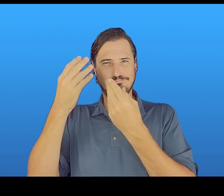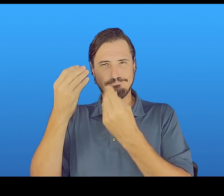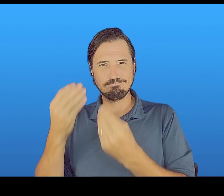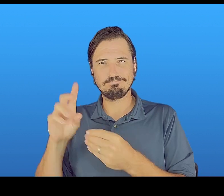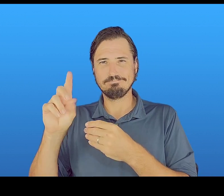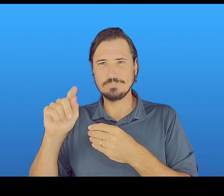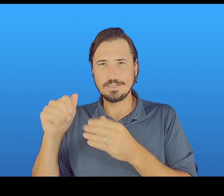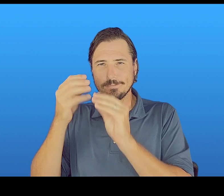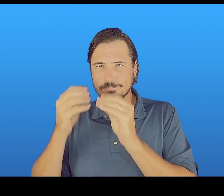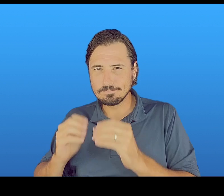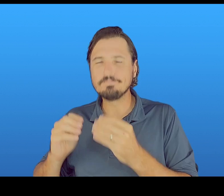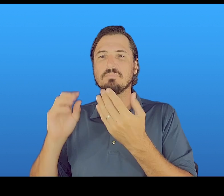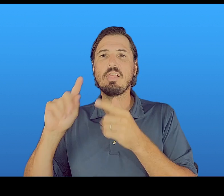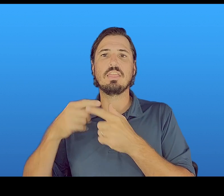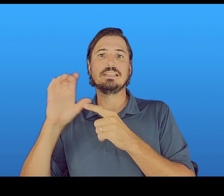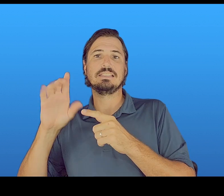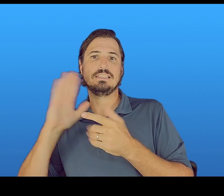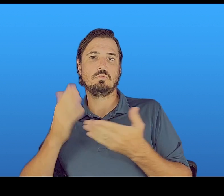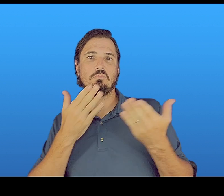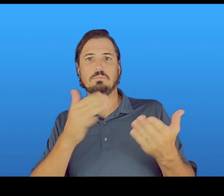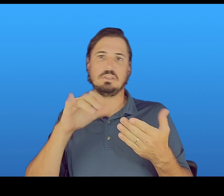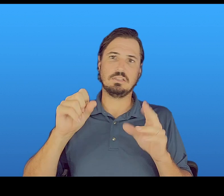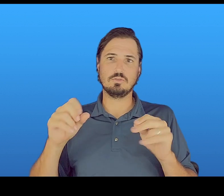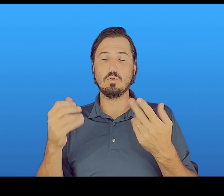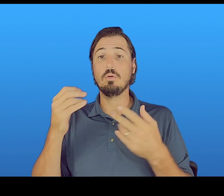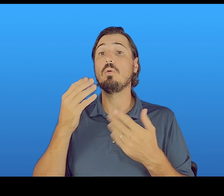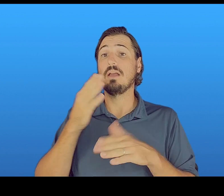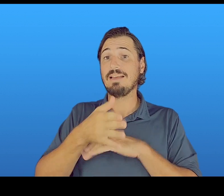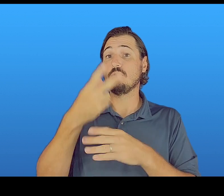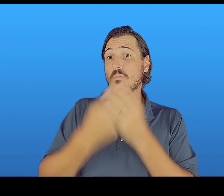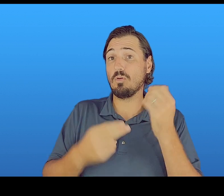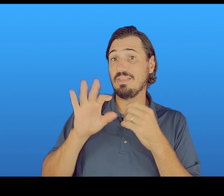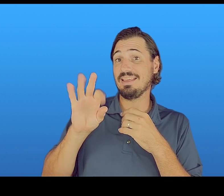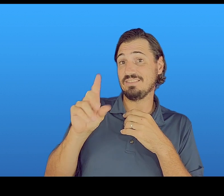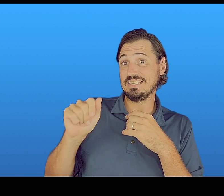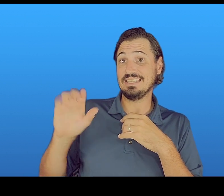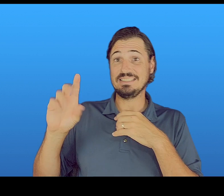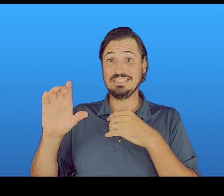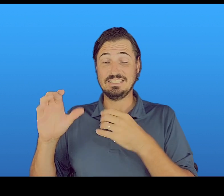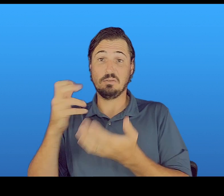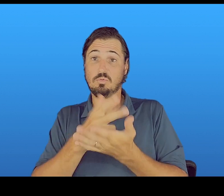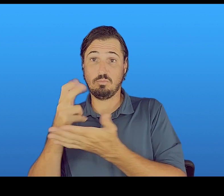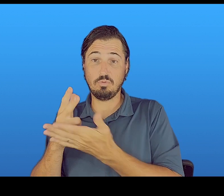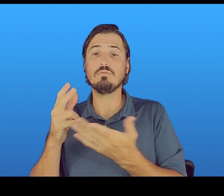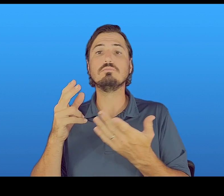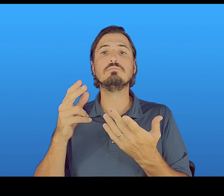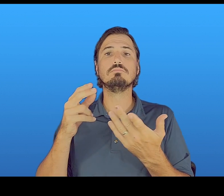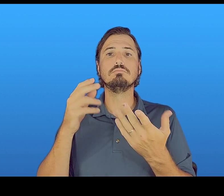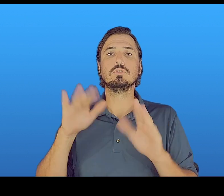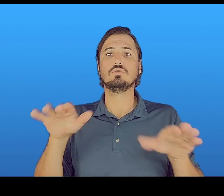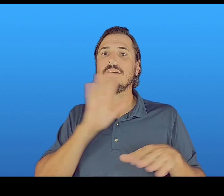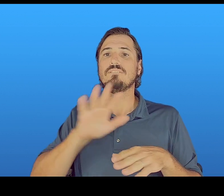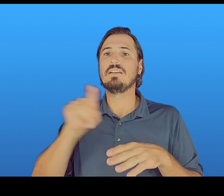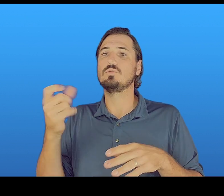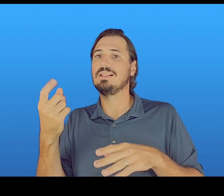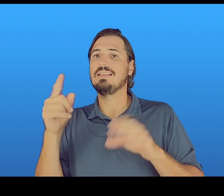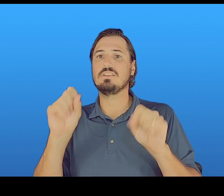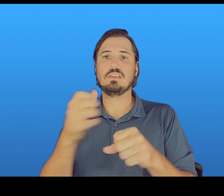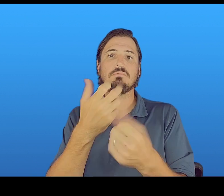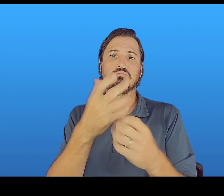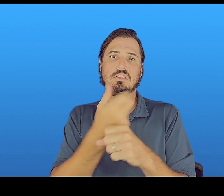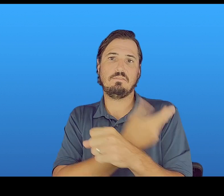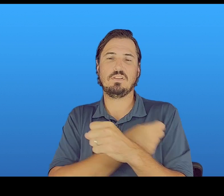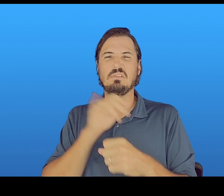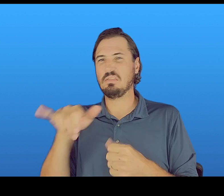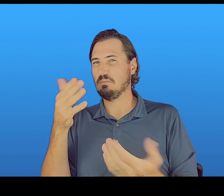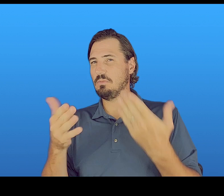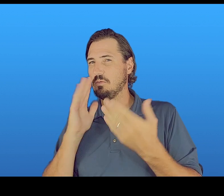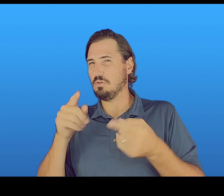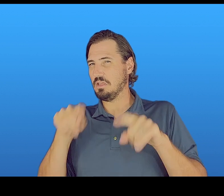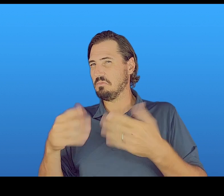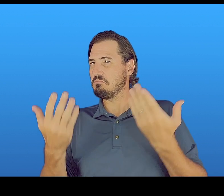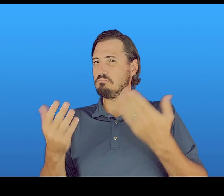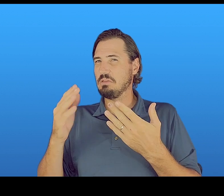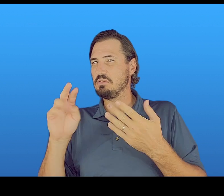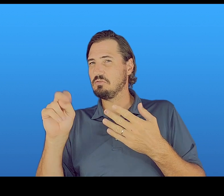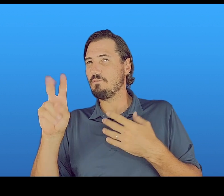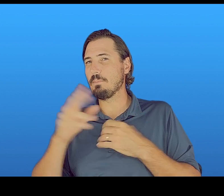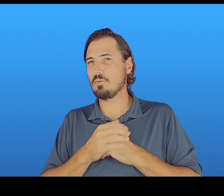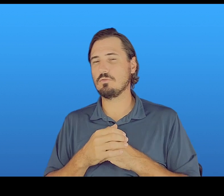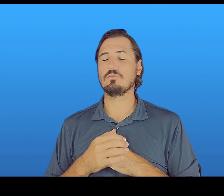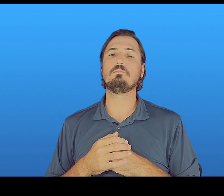vaccine, the CDC will review the data and make its recommendation. After the FDA and CDC grant final approval, the vaccine will become available for children 5 to 11 years old. That’s likely